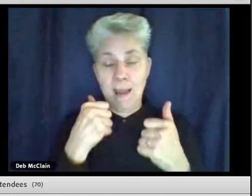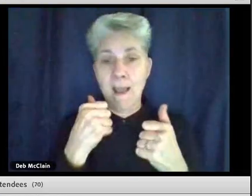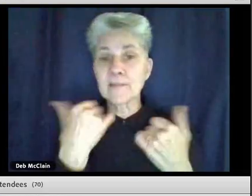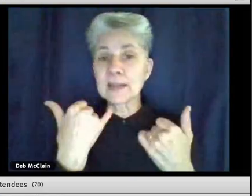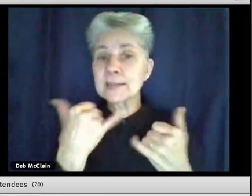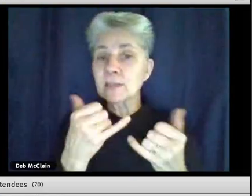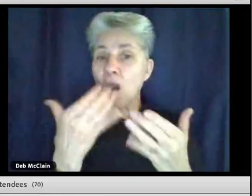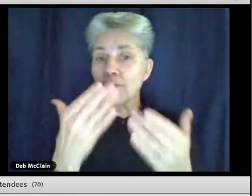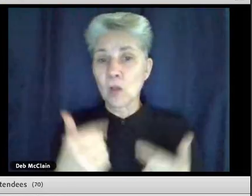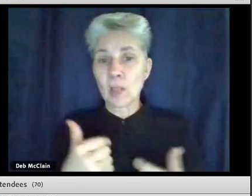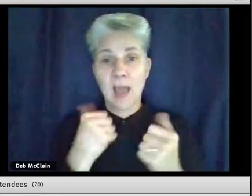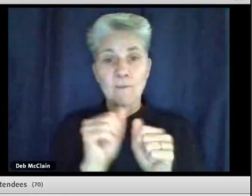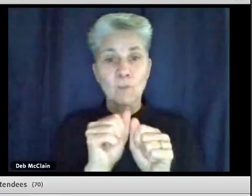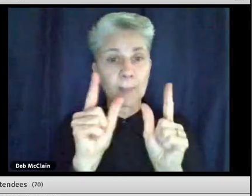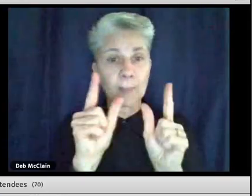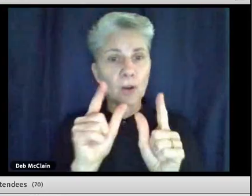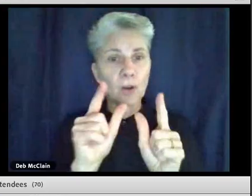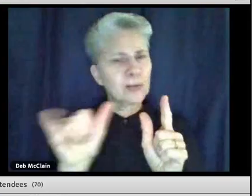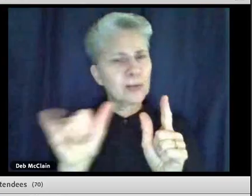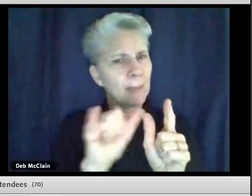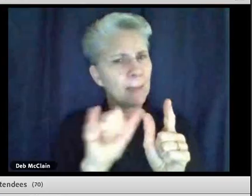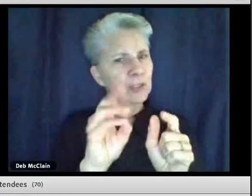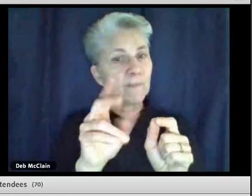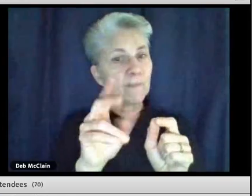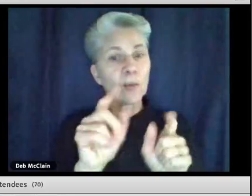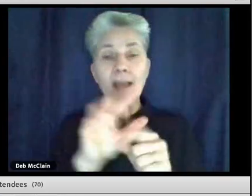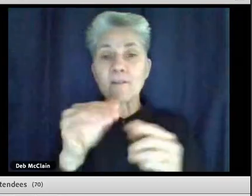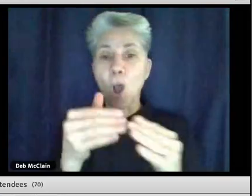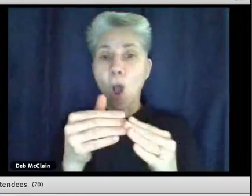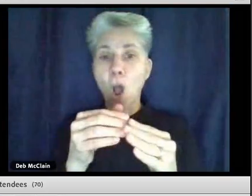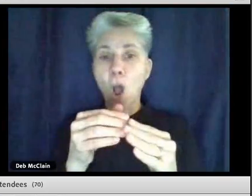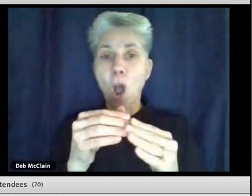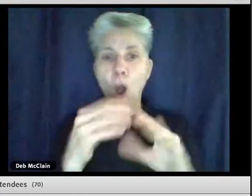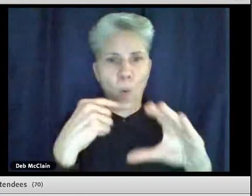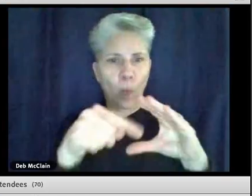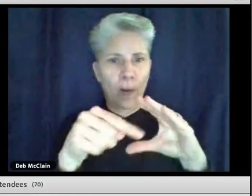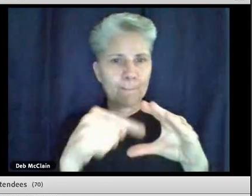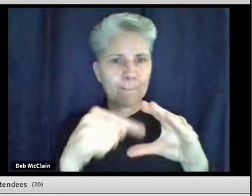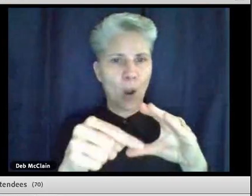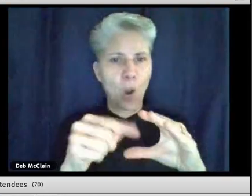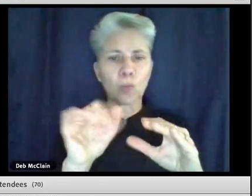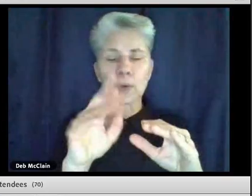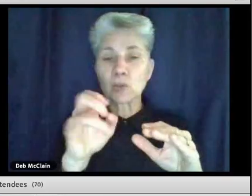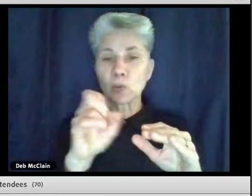and still offering services like they're live. You can offer live webinars like SWFLN is doing.